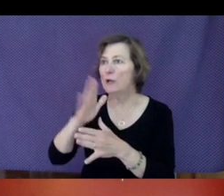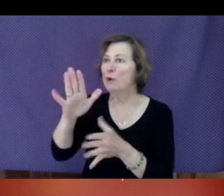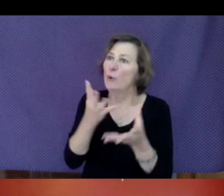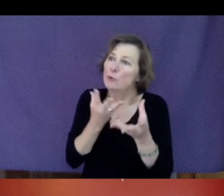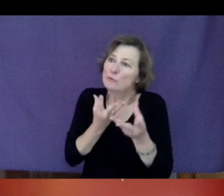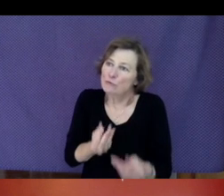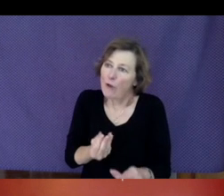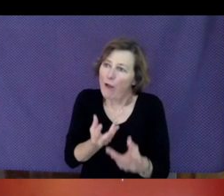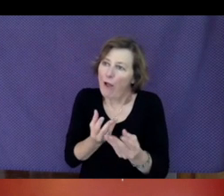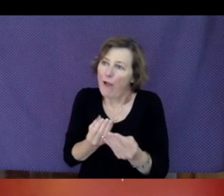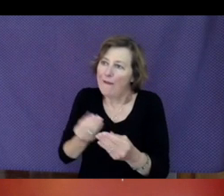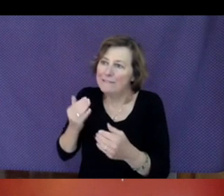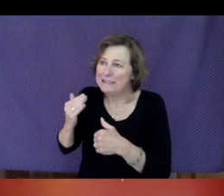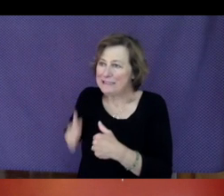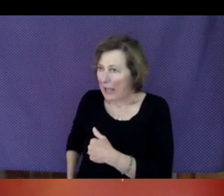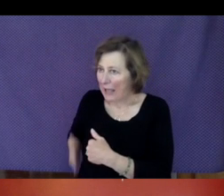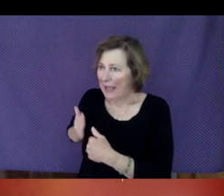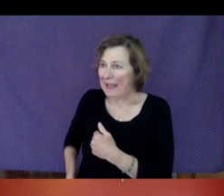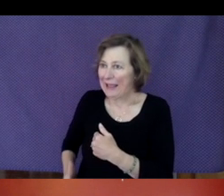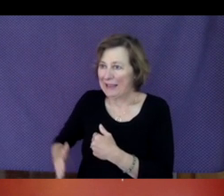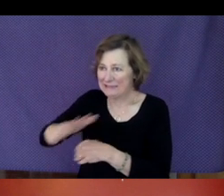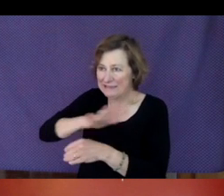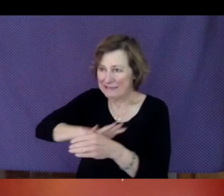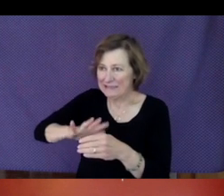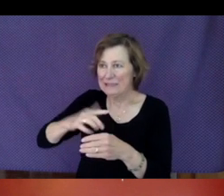will we be able to break through